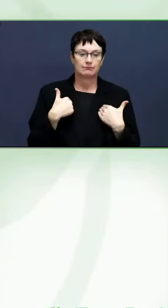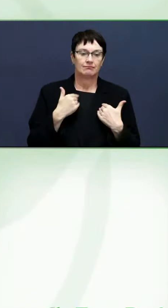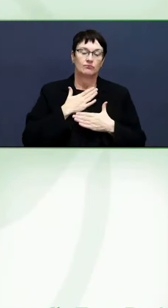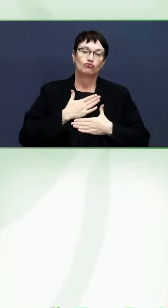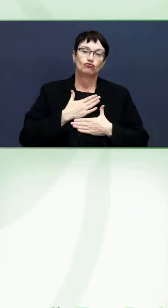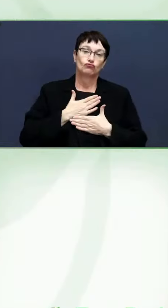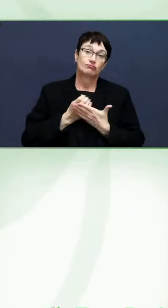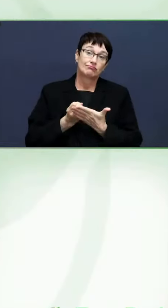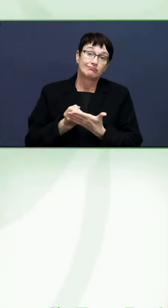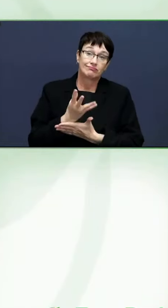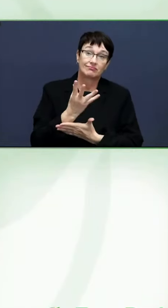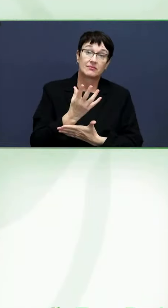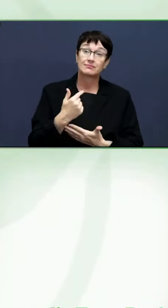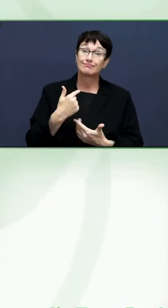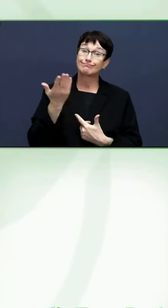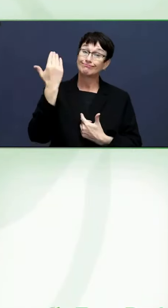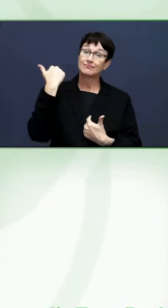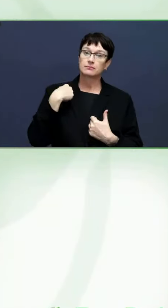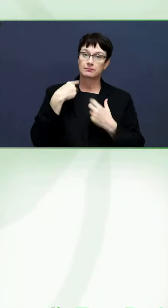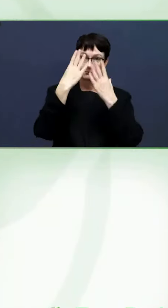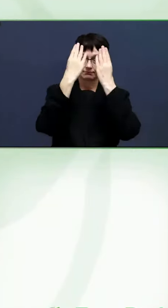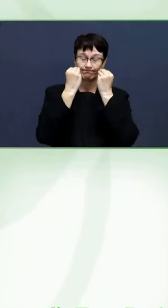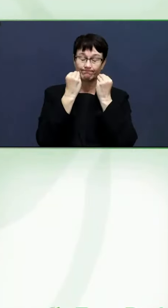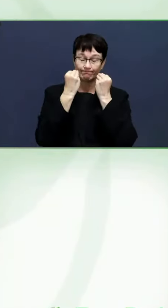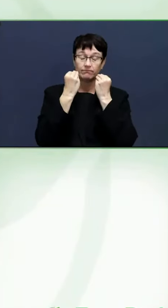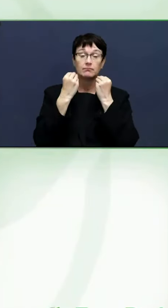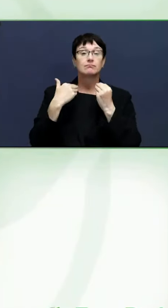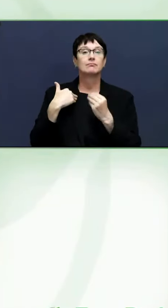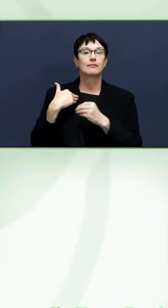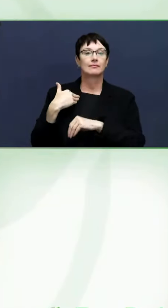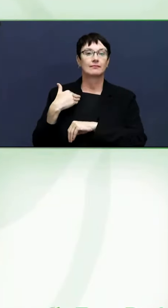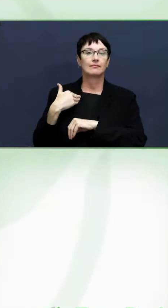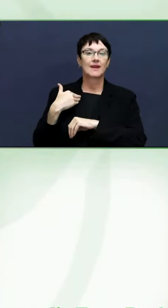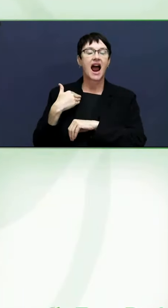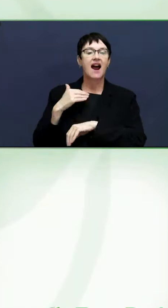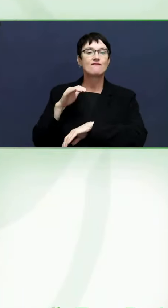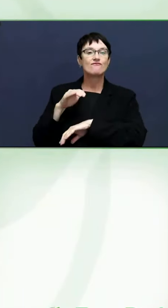site, a friend gave me a sign which read I got this.